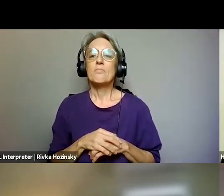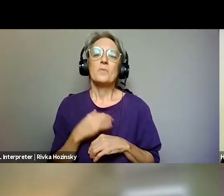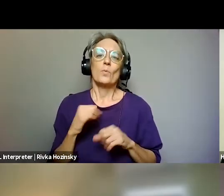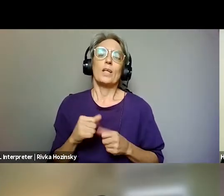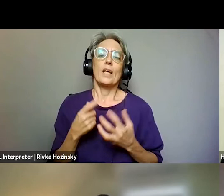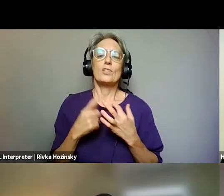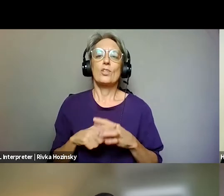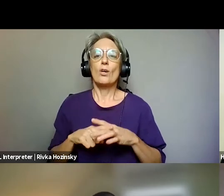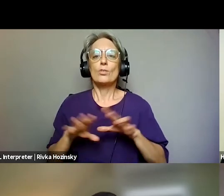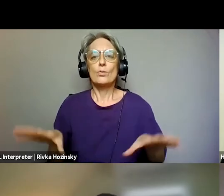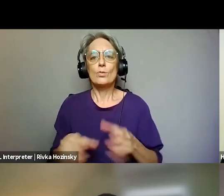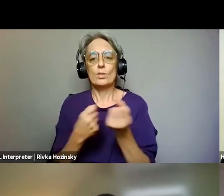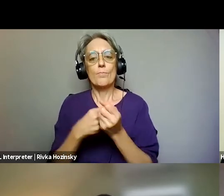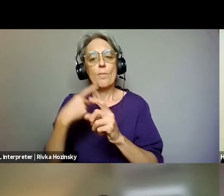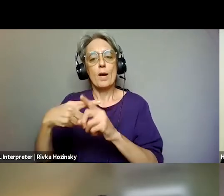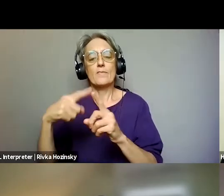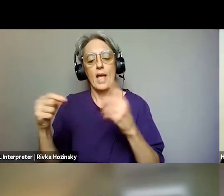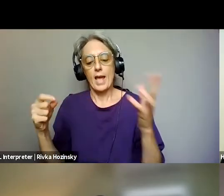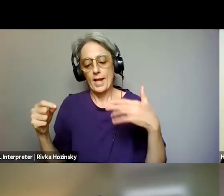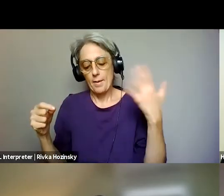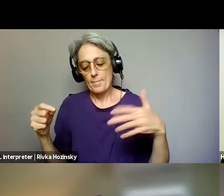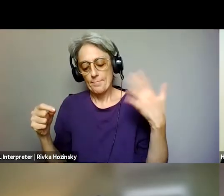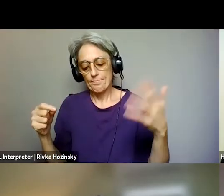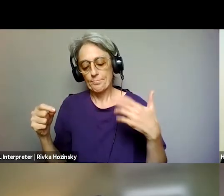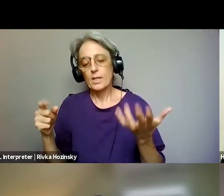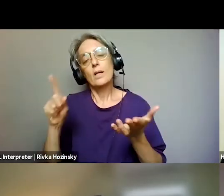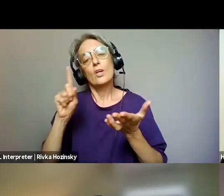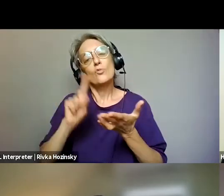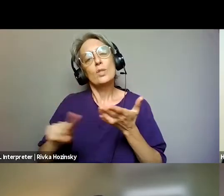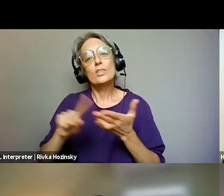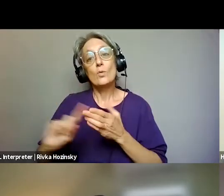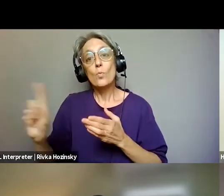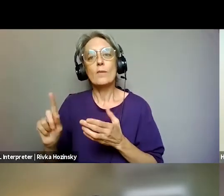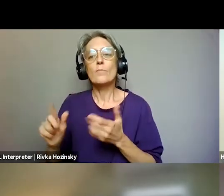and doing more research about what works. >> [DR. HILARY BROWN:] That's a really nice way